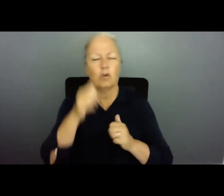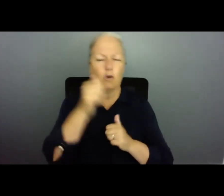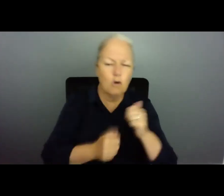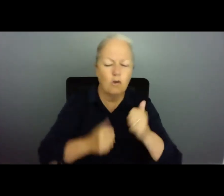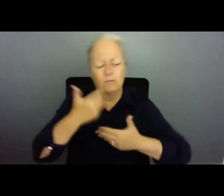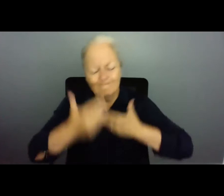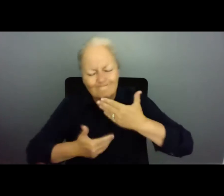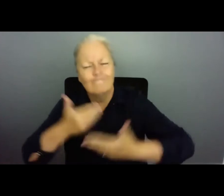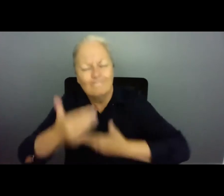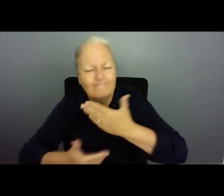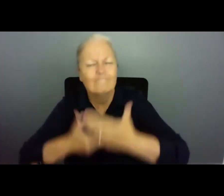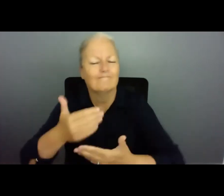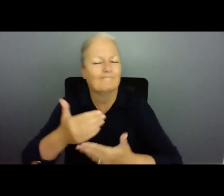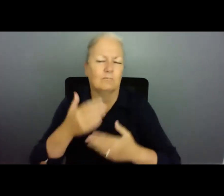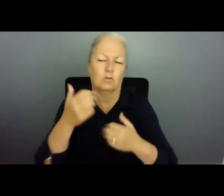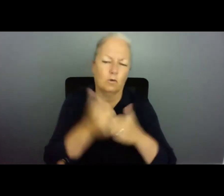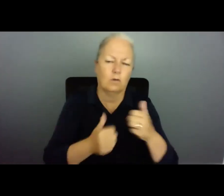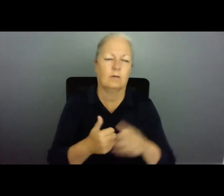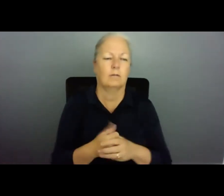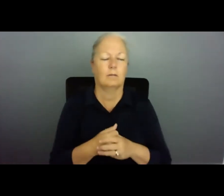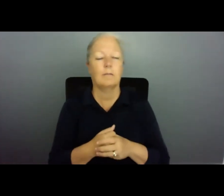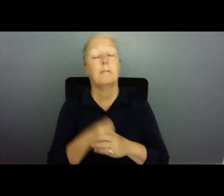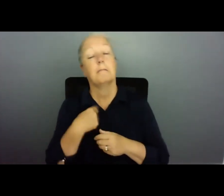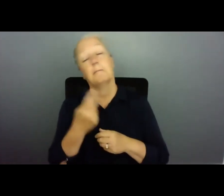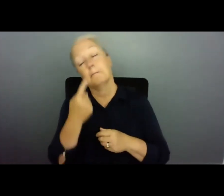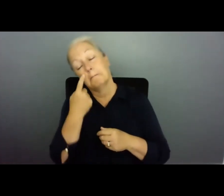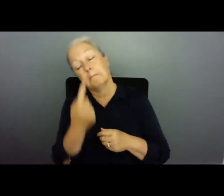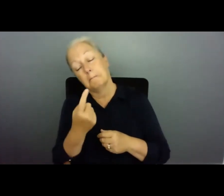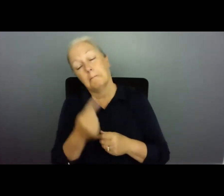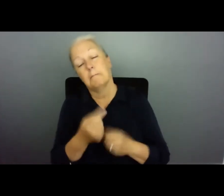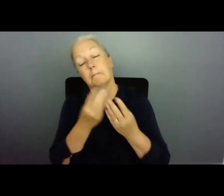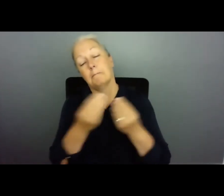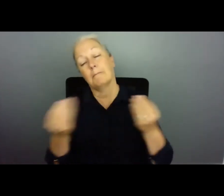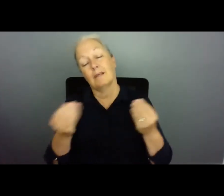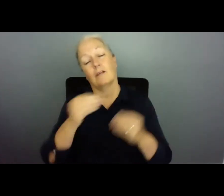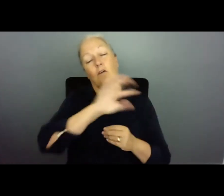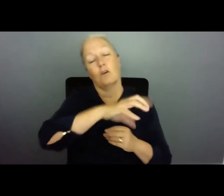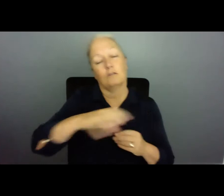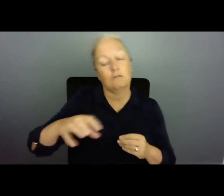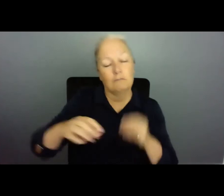and online together to support people with intellectual disabilities missing